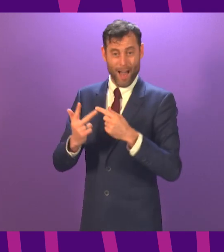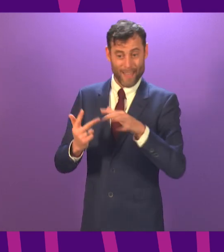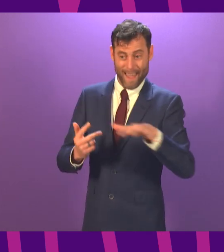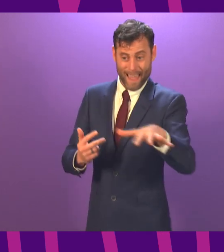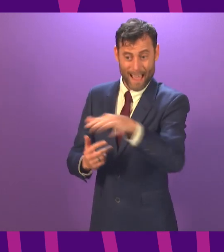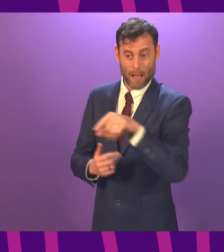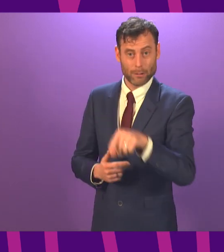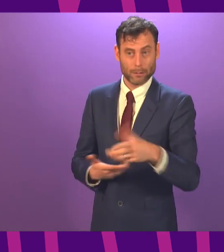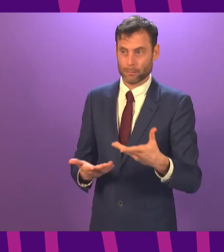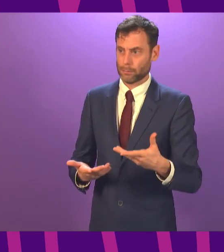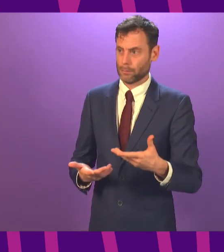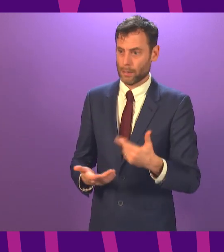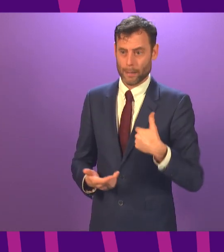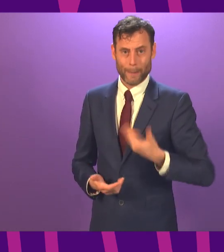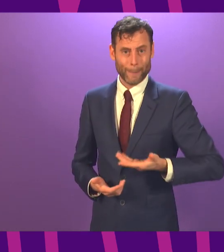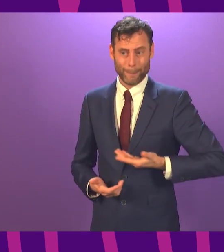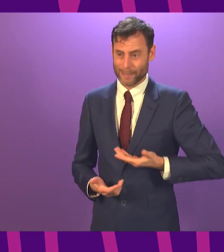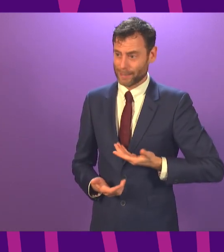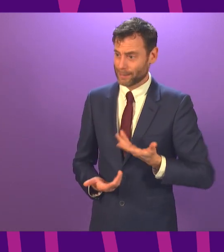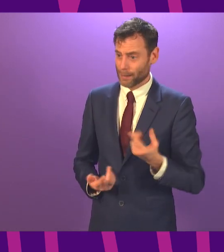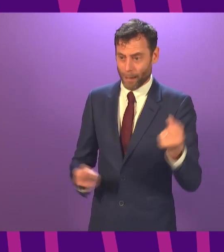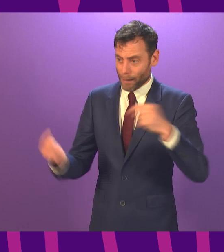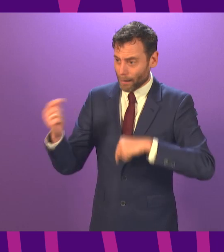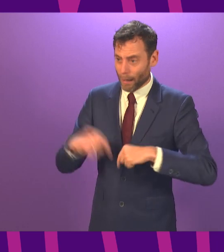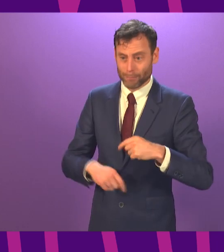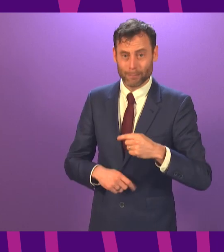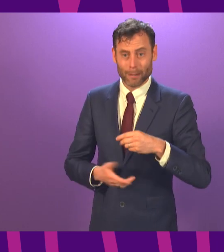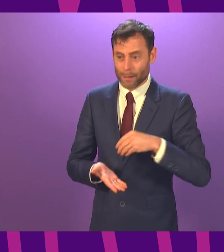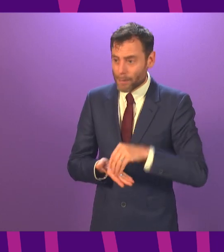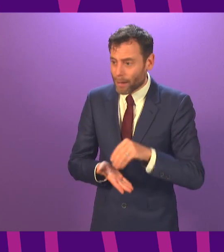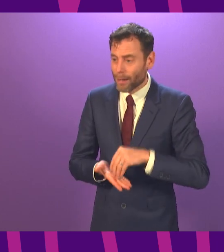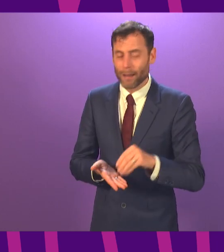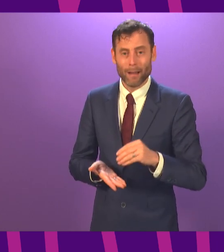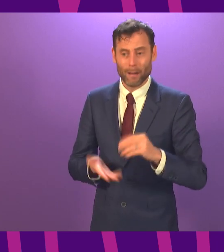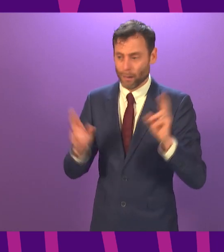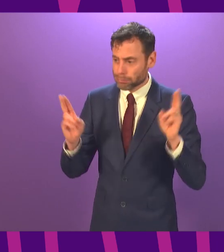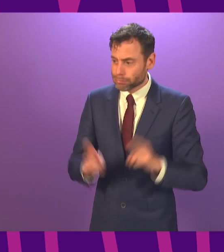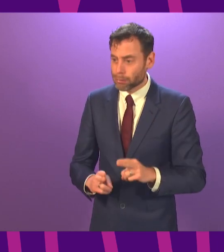period of disruption and, for many, closure will be very difficult to bear, even with